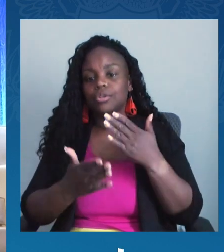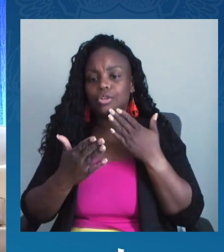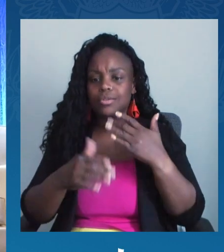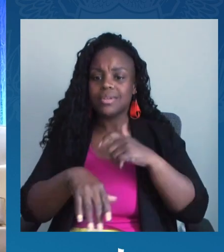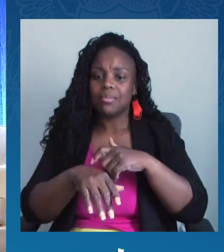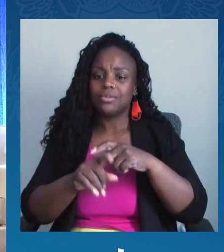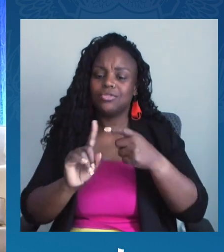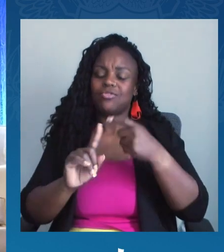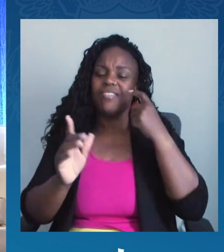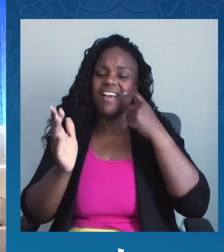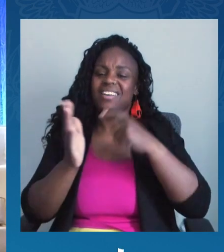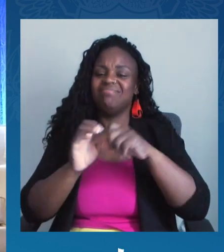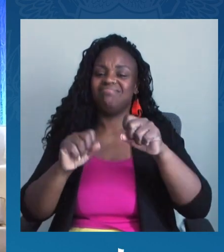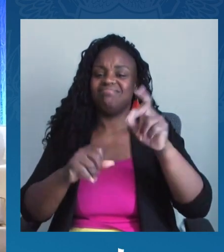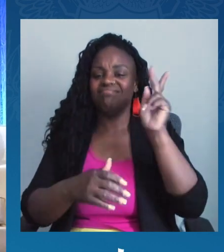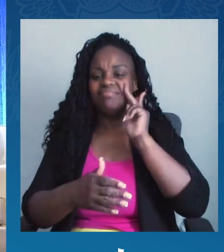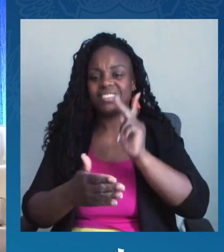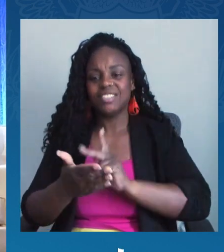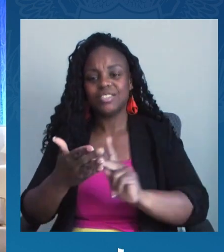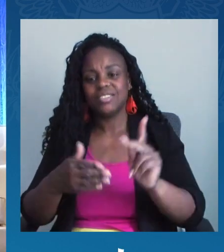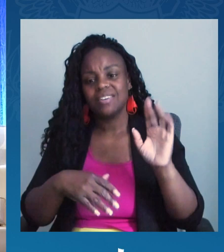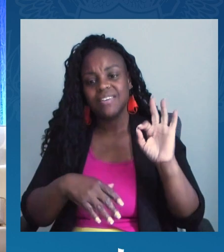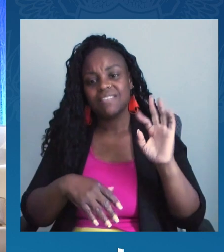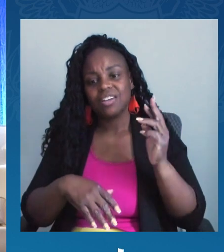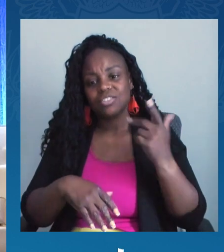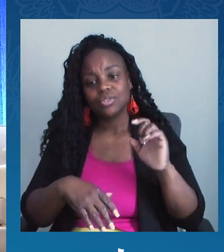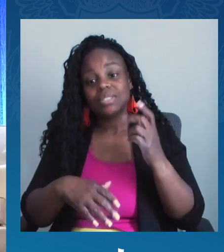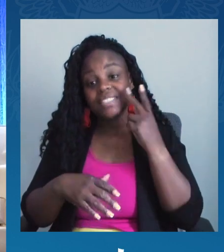We see. The Vice President: There she is.